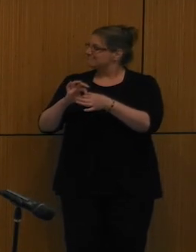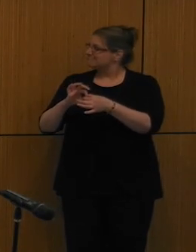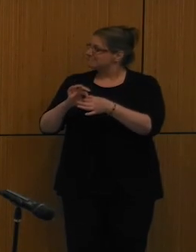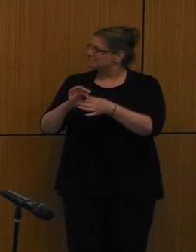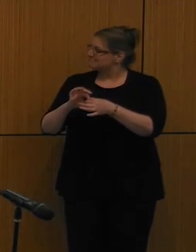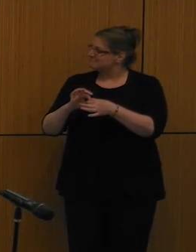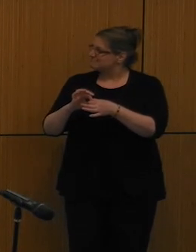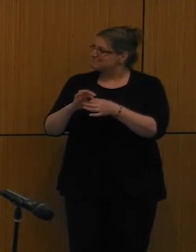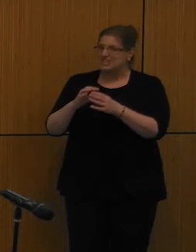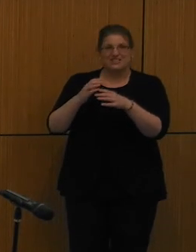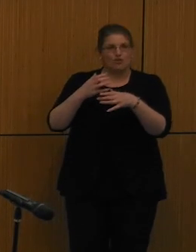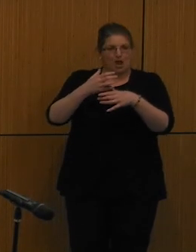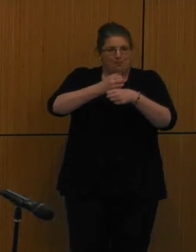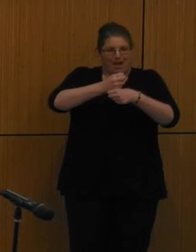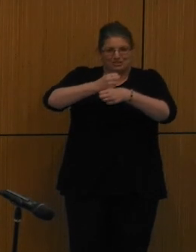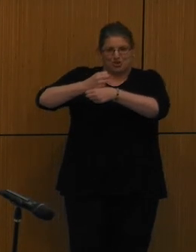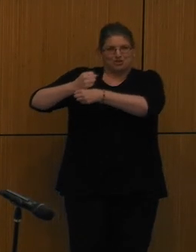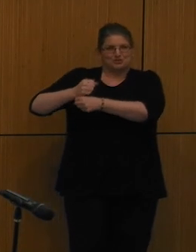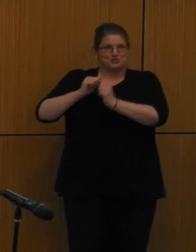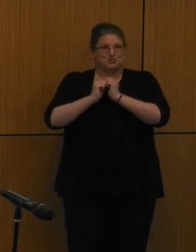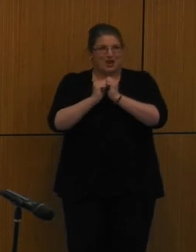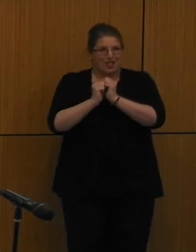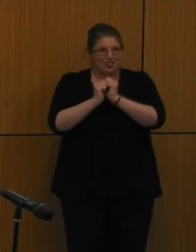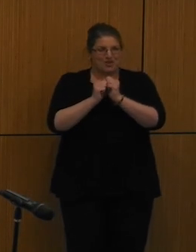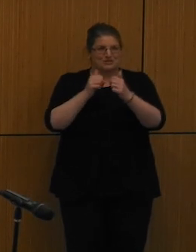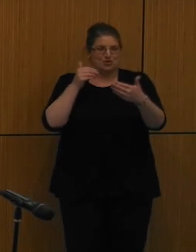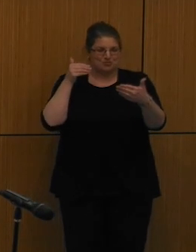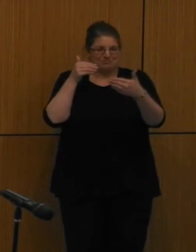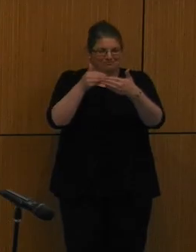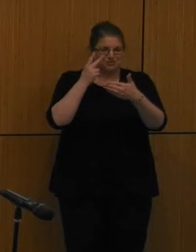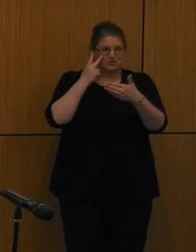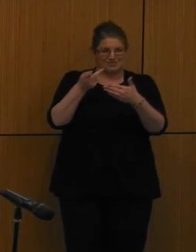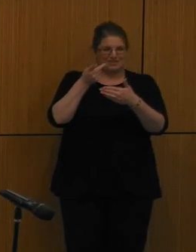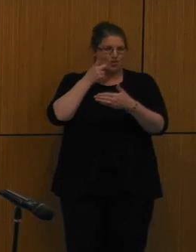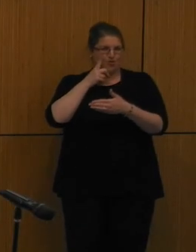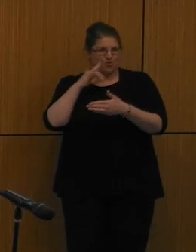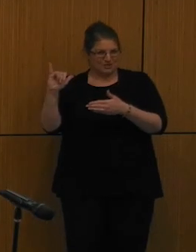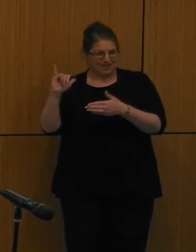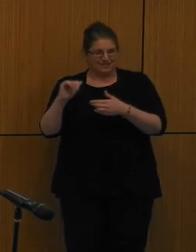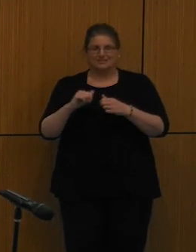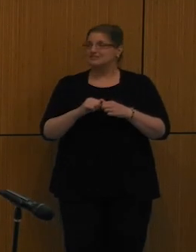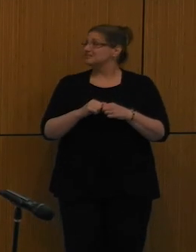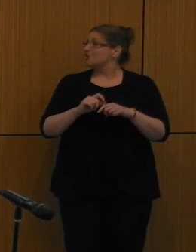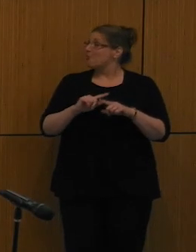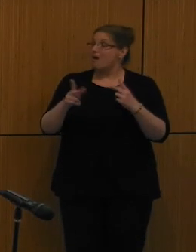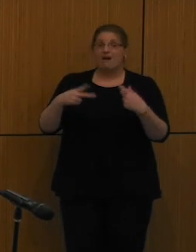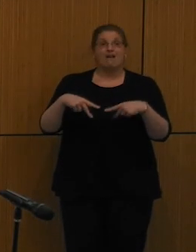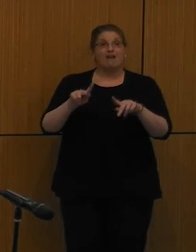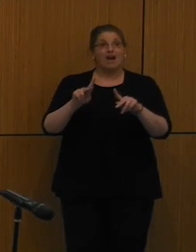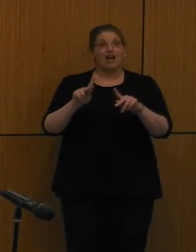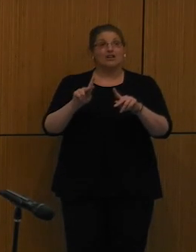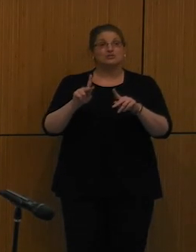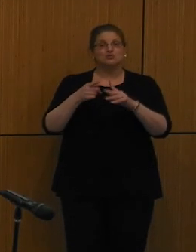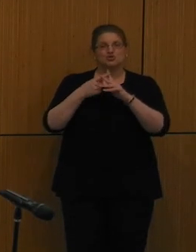bundle together. This is a little bit of a close up of what that looks like, but it allows you to have it start seeing a sense of, okay.